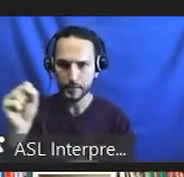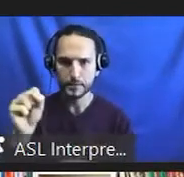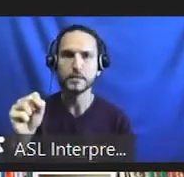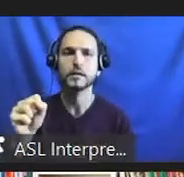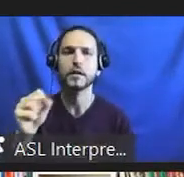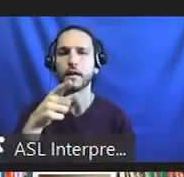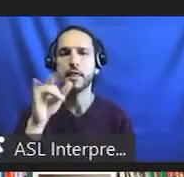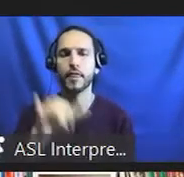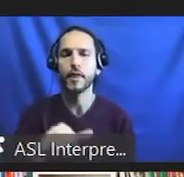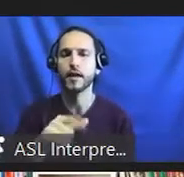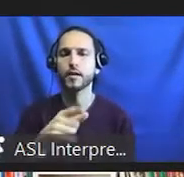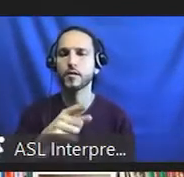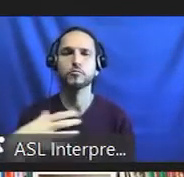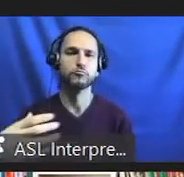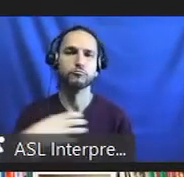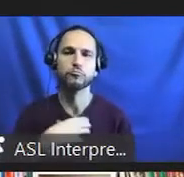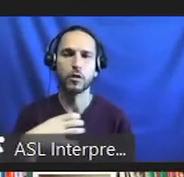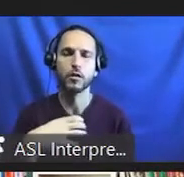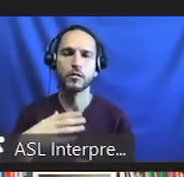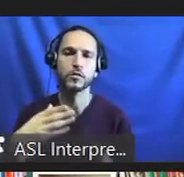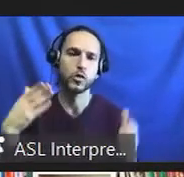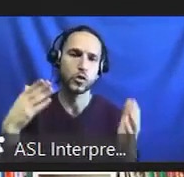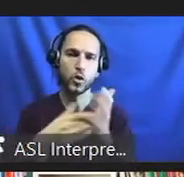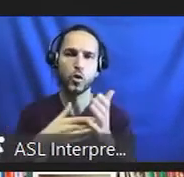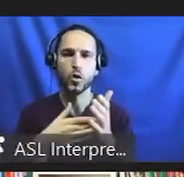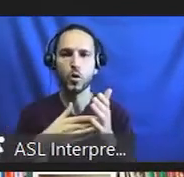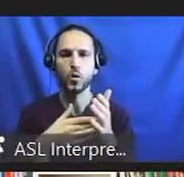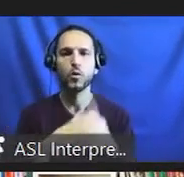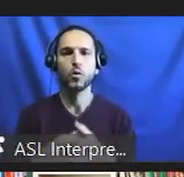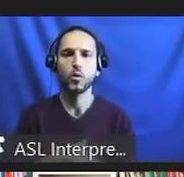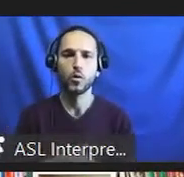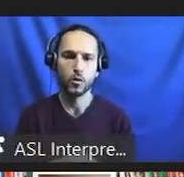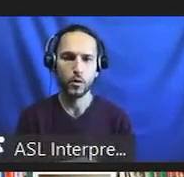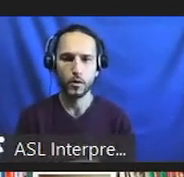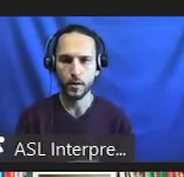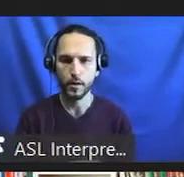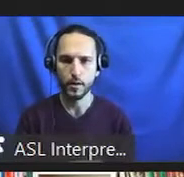They were class-action lawsuits brought on behalf of anyone